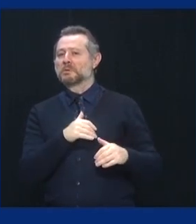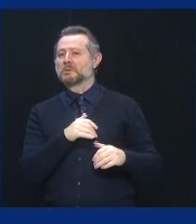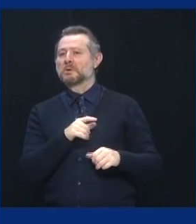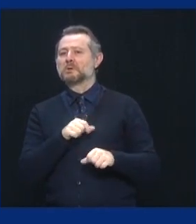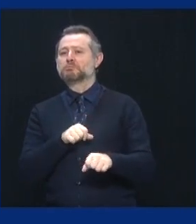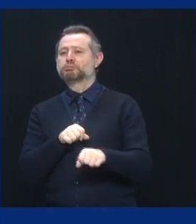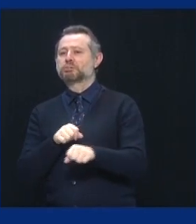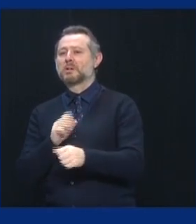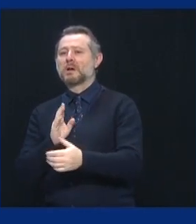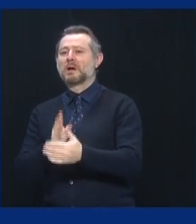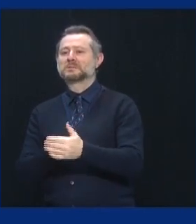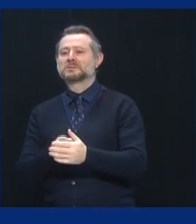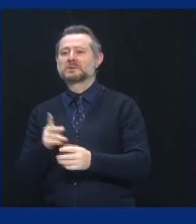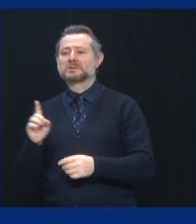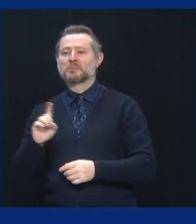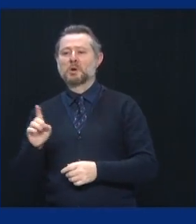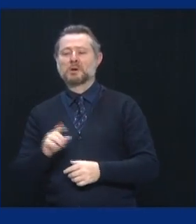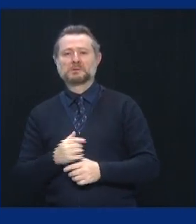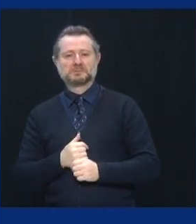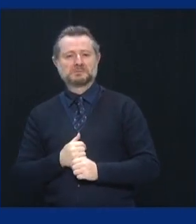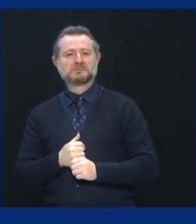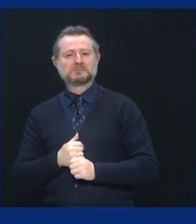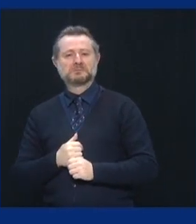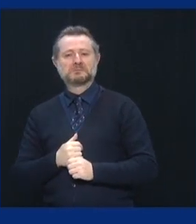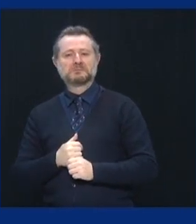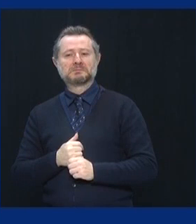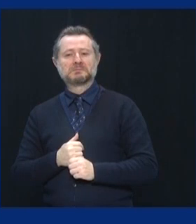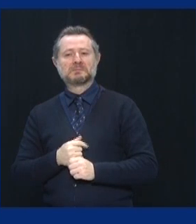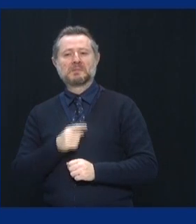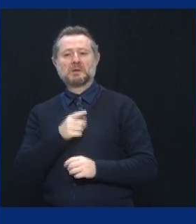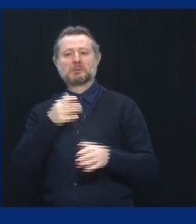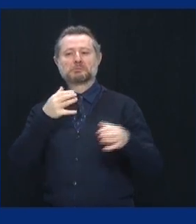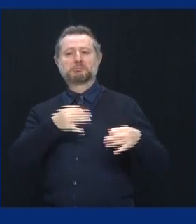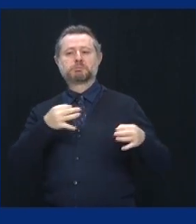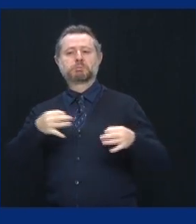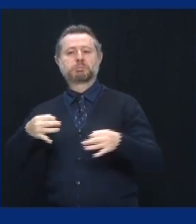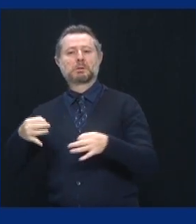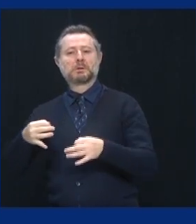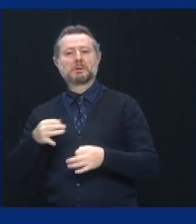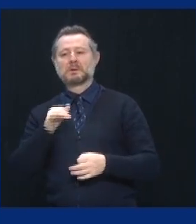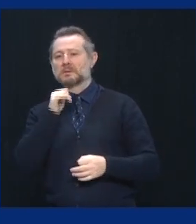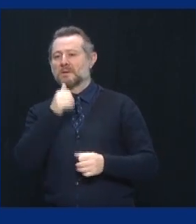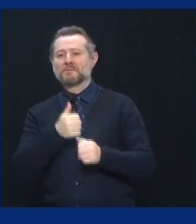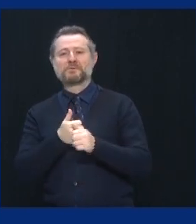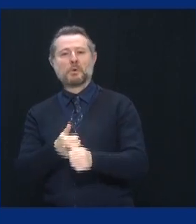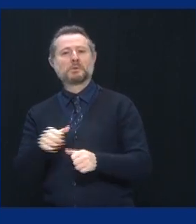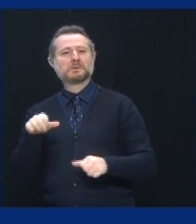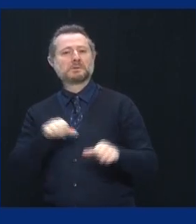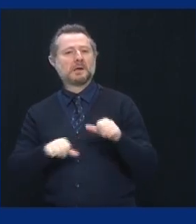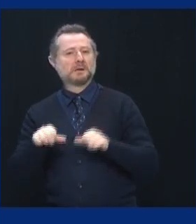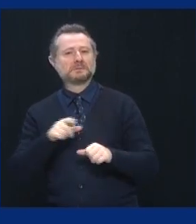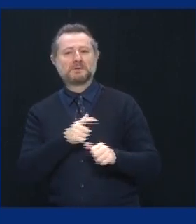ADMINISTRATION. A TRUMP ADMINISTRATION THAT SEEMED HIGHLY POLITICAL, THAT